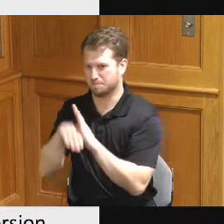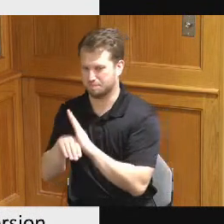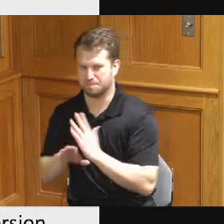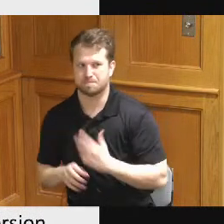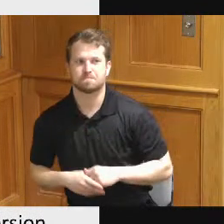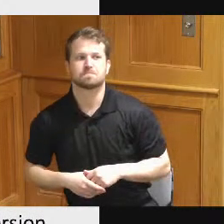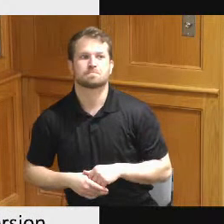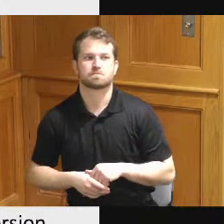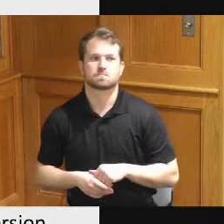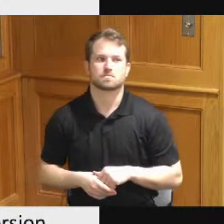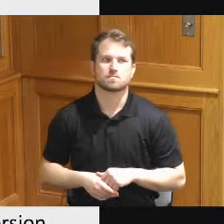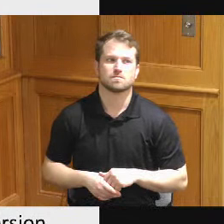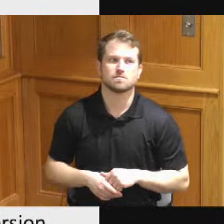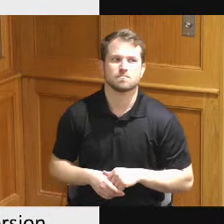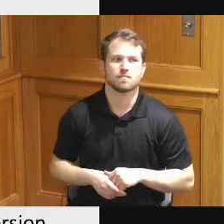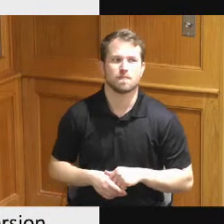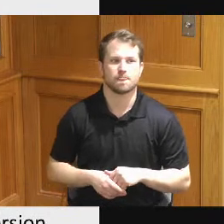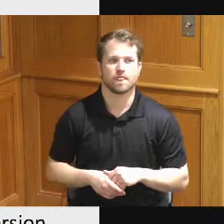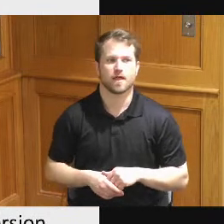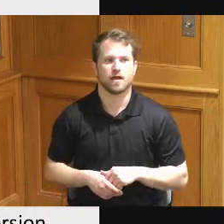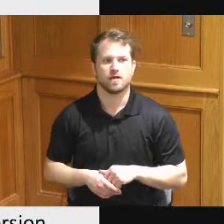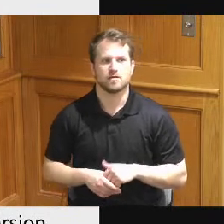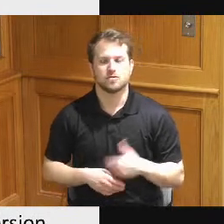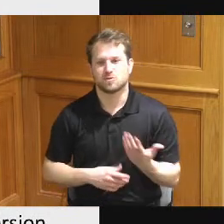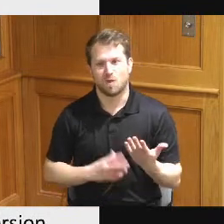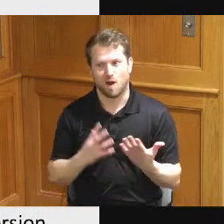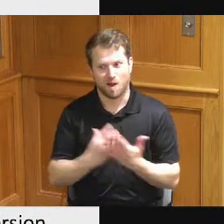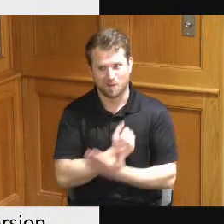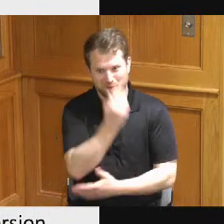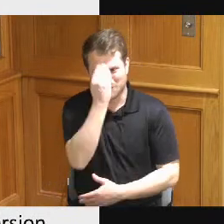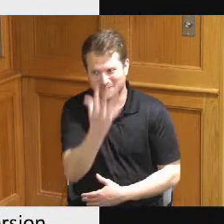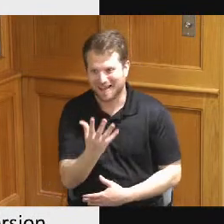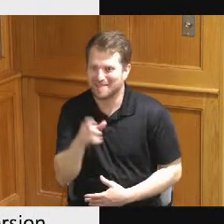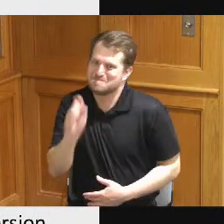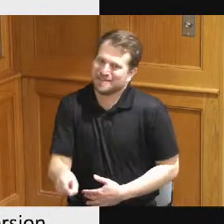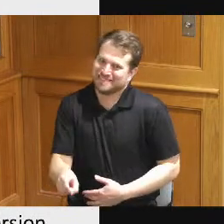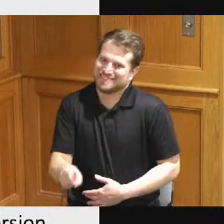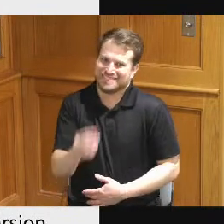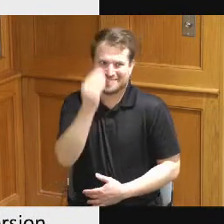um can't miss the opportunity to tell you the things that keep me up at night a little